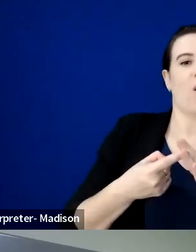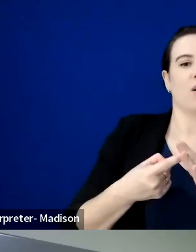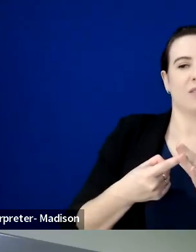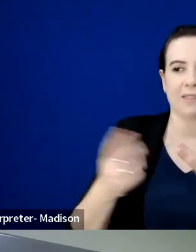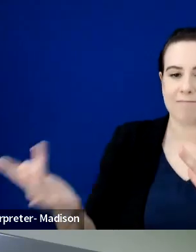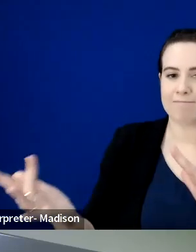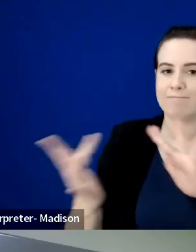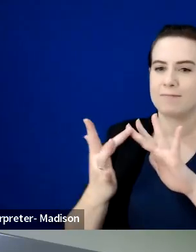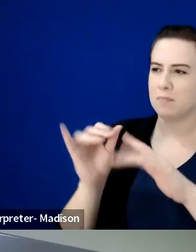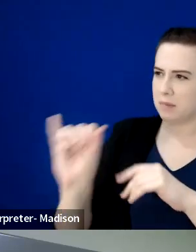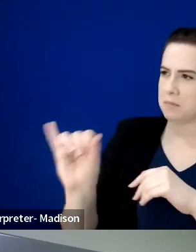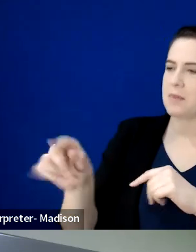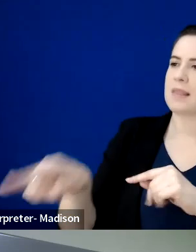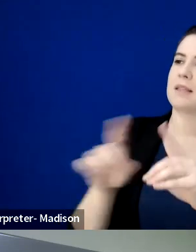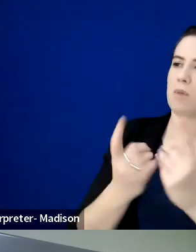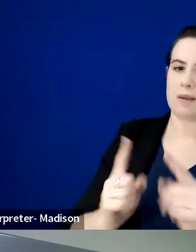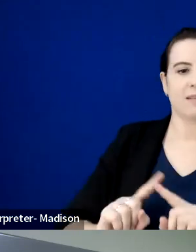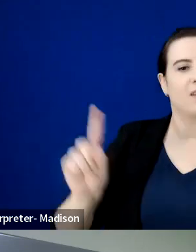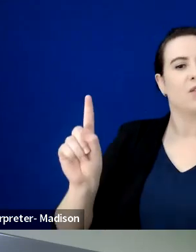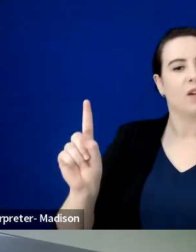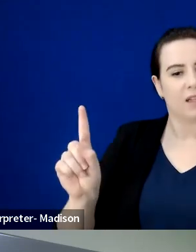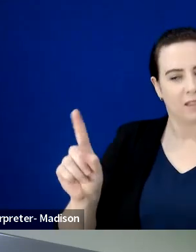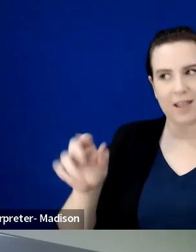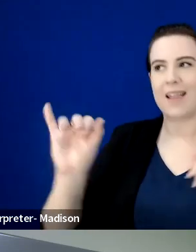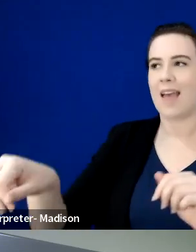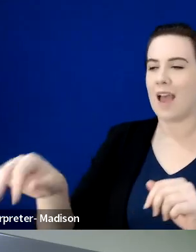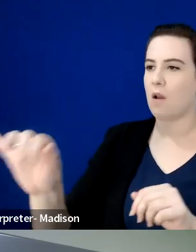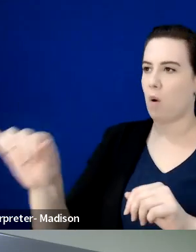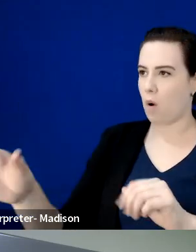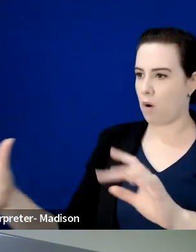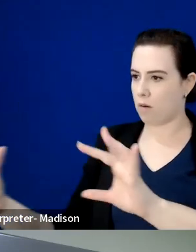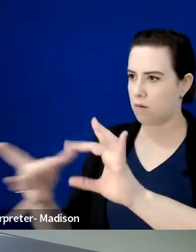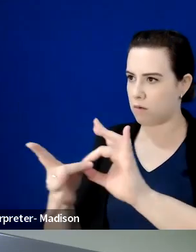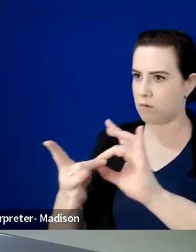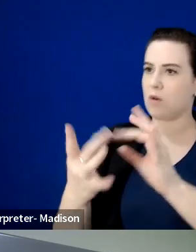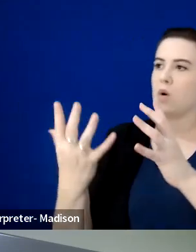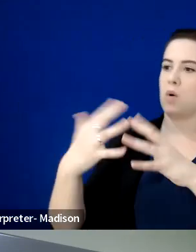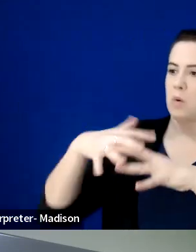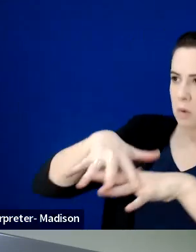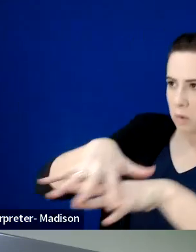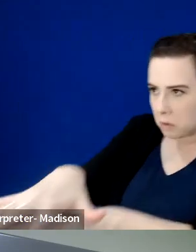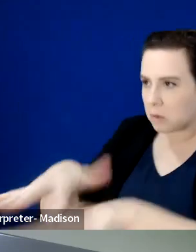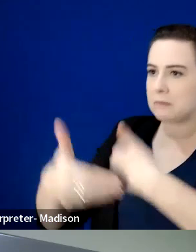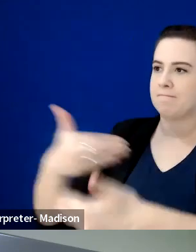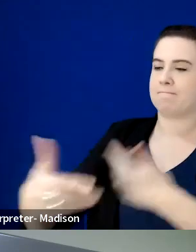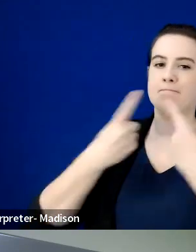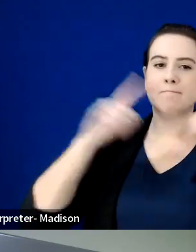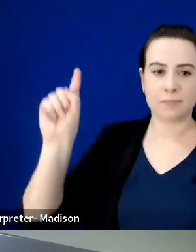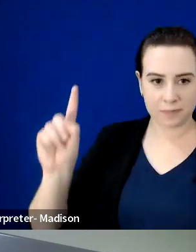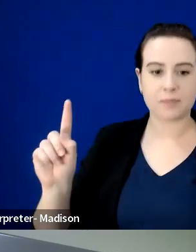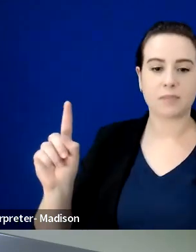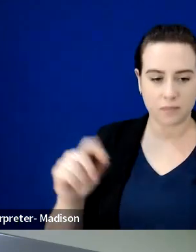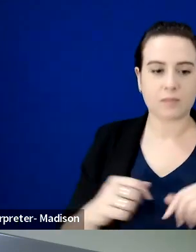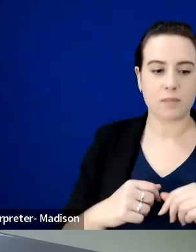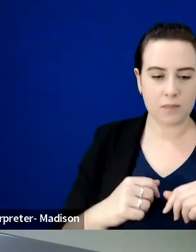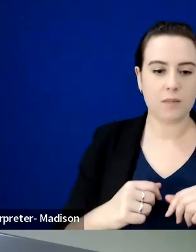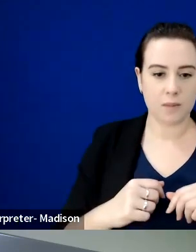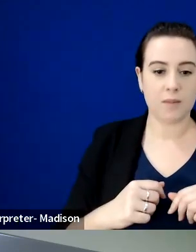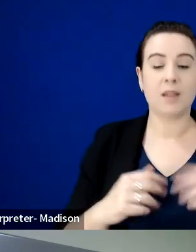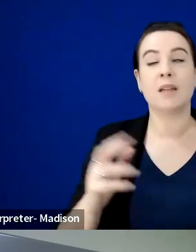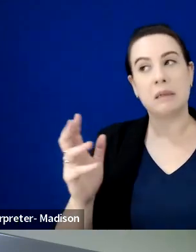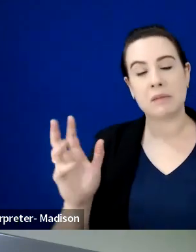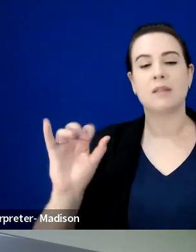Maybe it's in behavioral health.